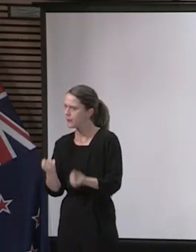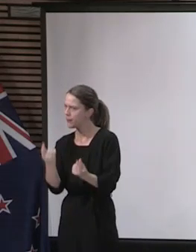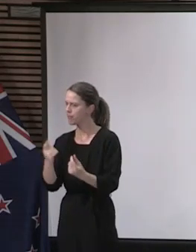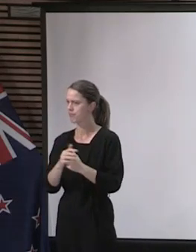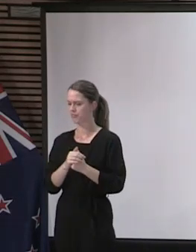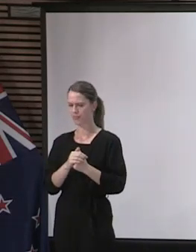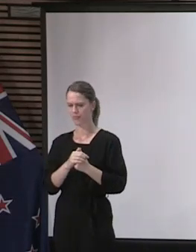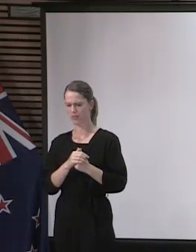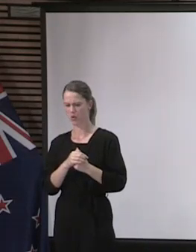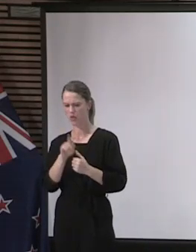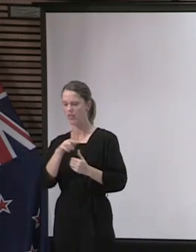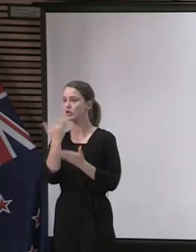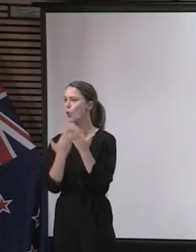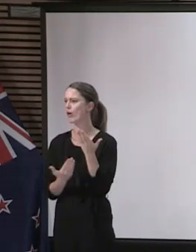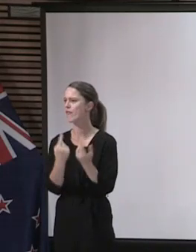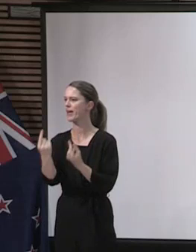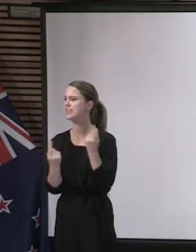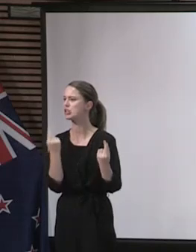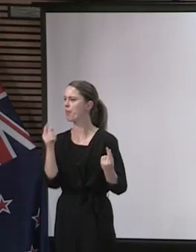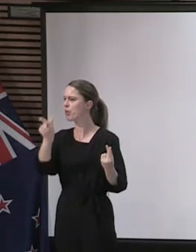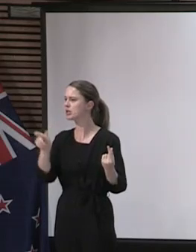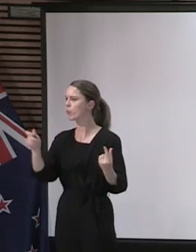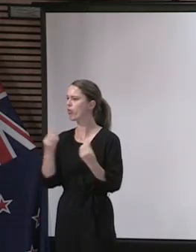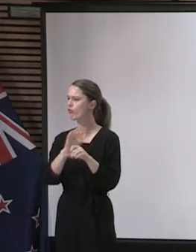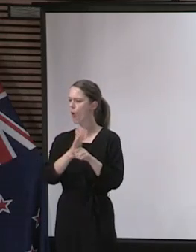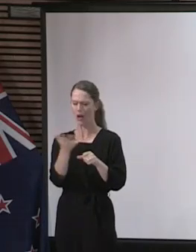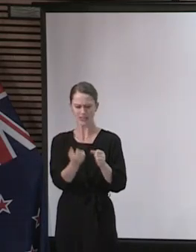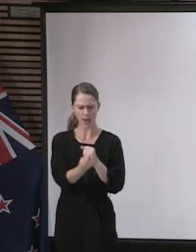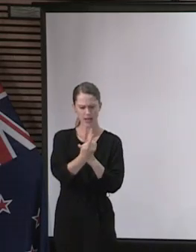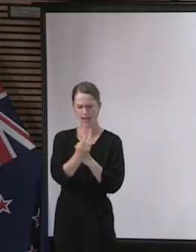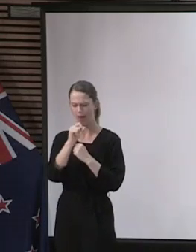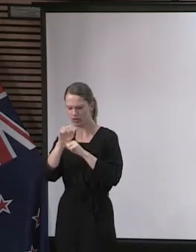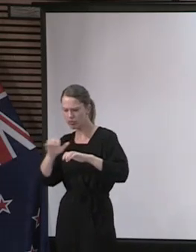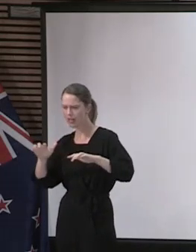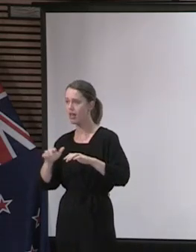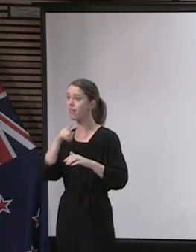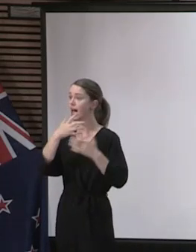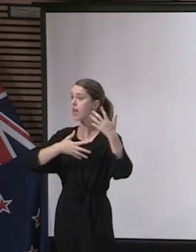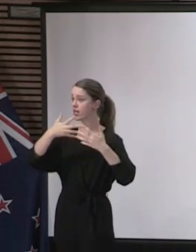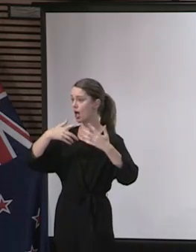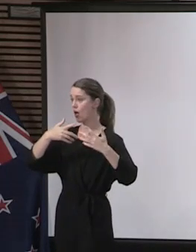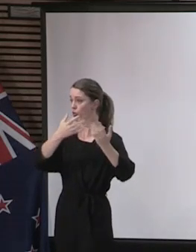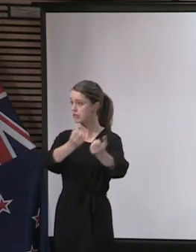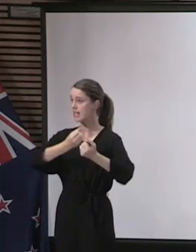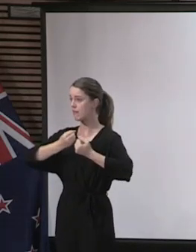looking at the same we will be. Again, looking at our case numbers. What those case numbers tell us. The story think tell us about